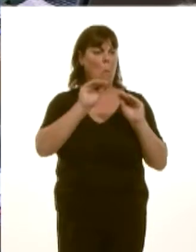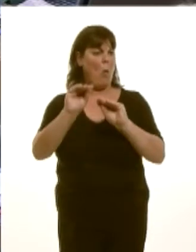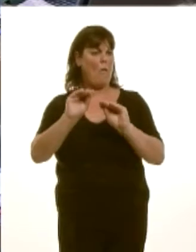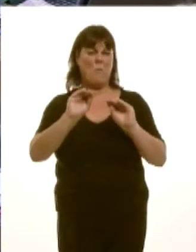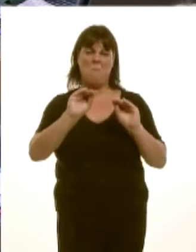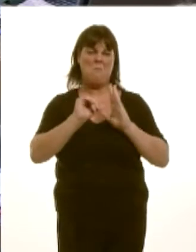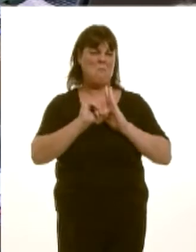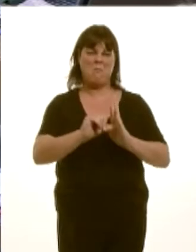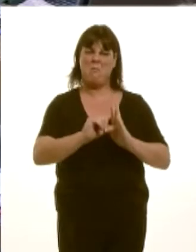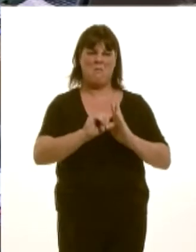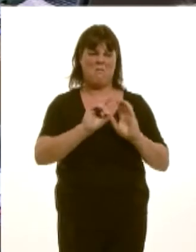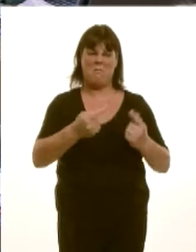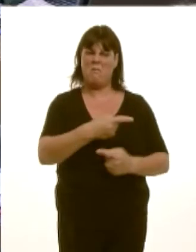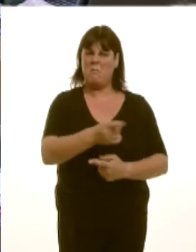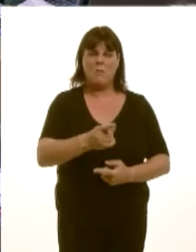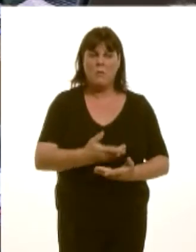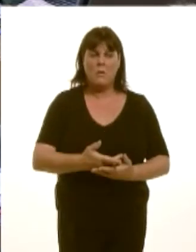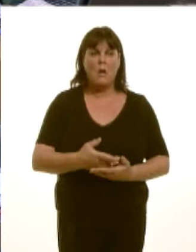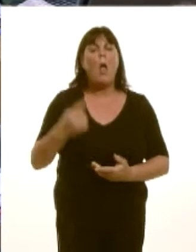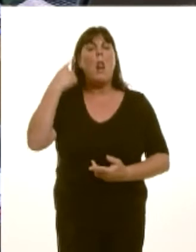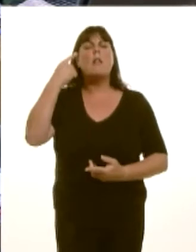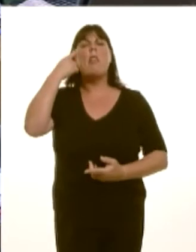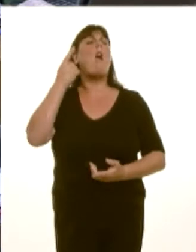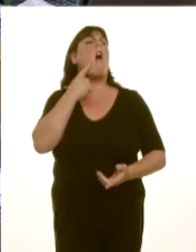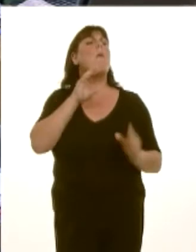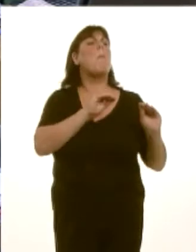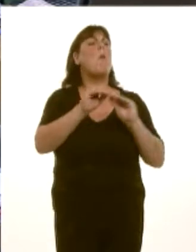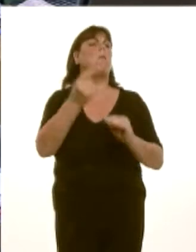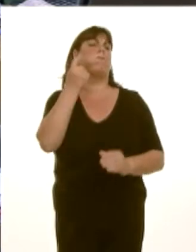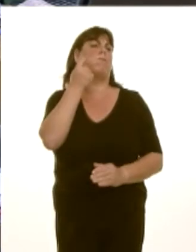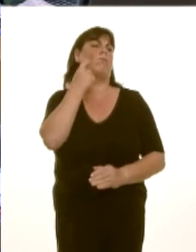There is an assumption in London that that is an easy thing to do, but it is not.